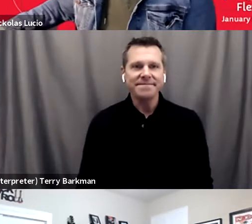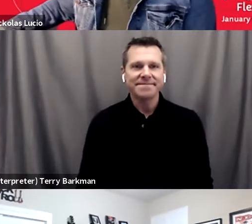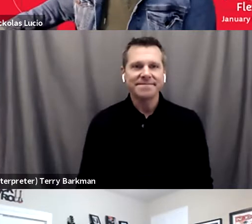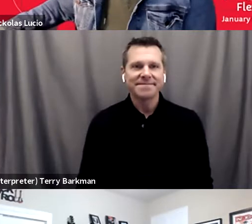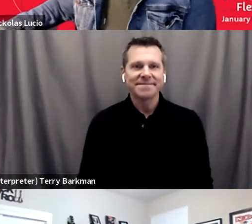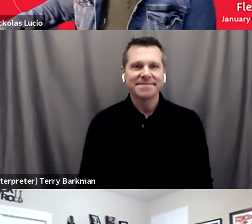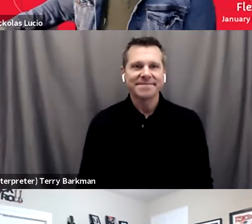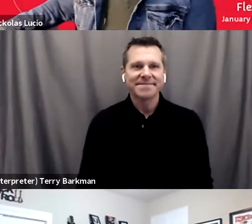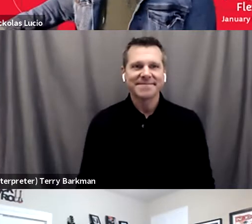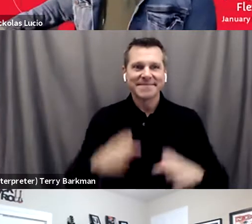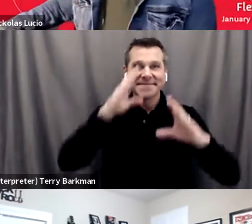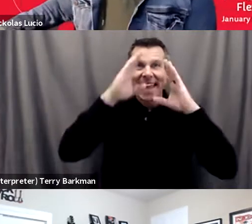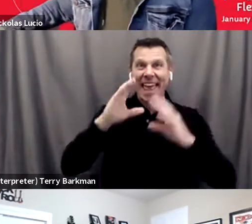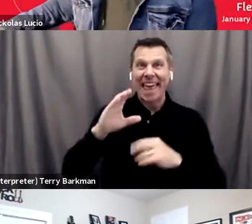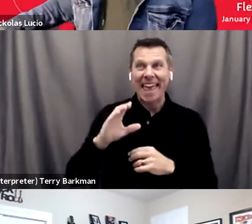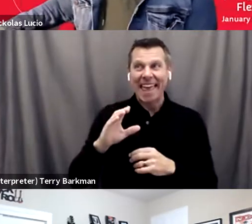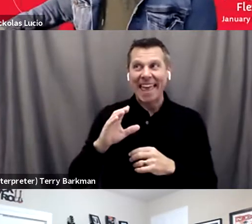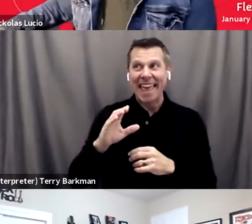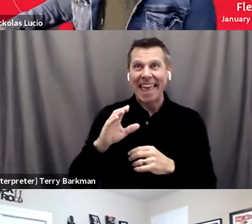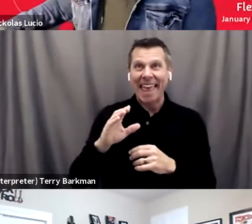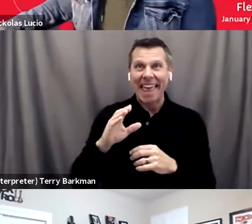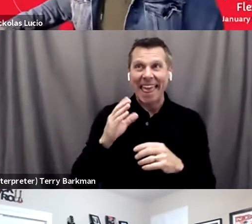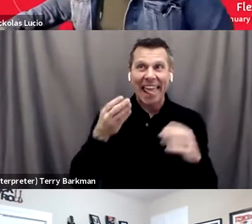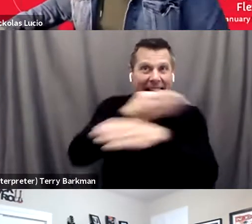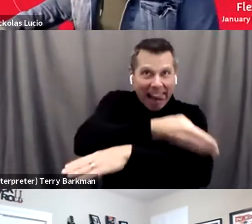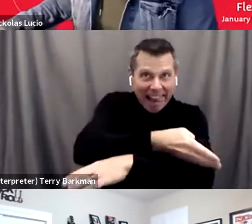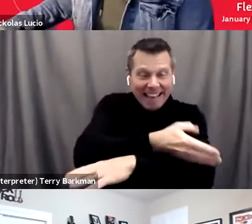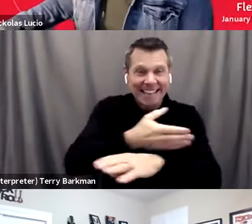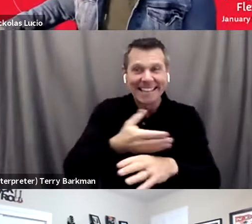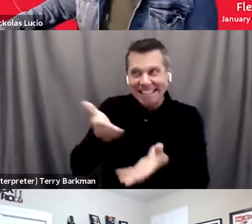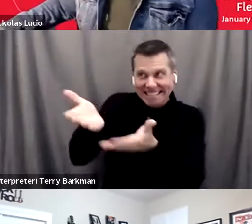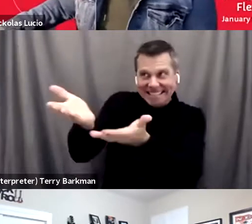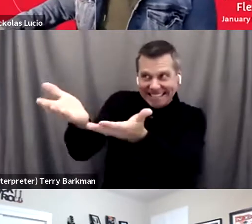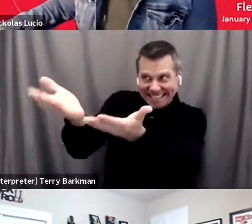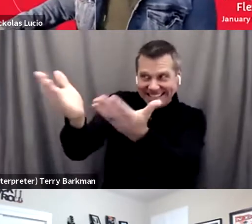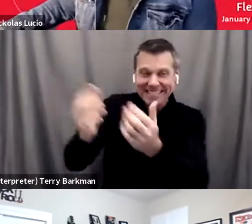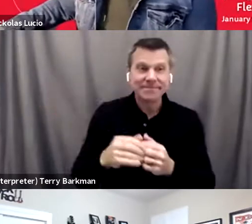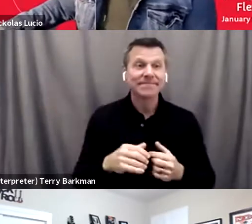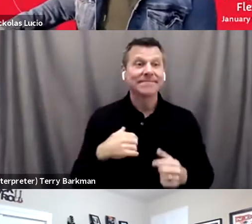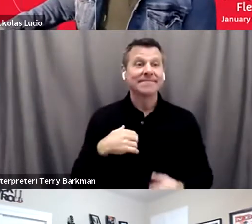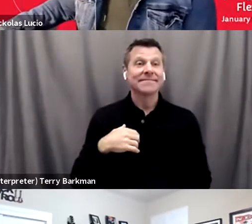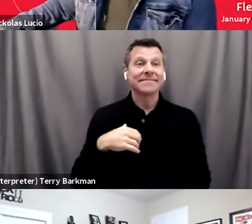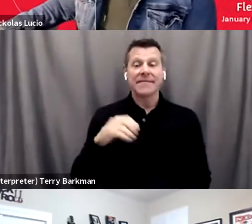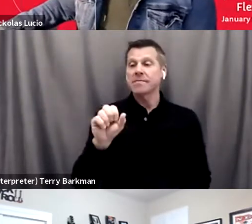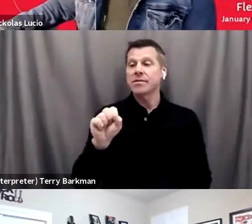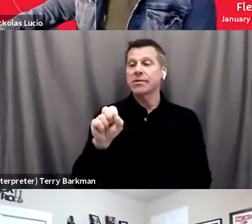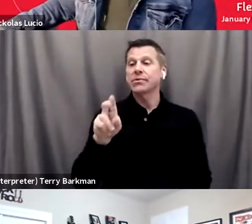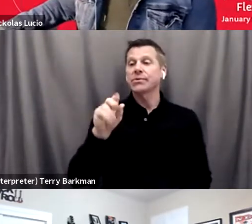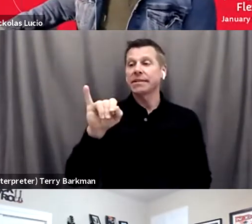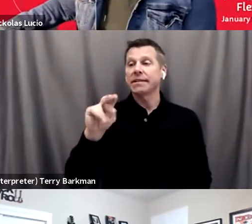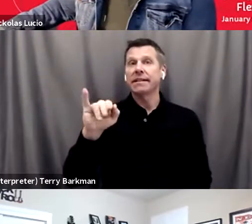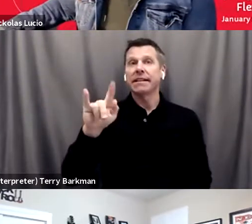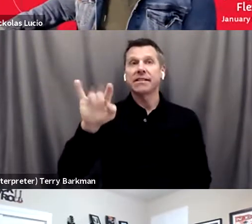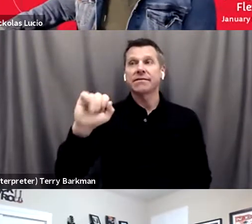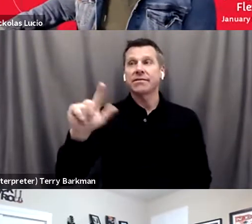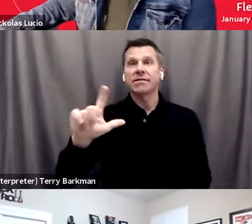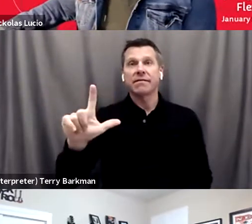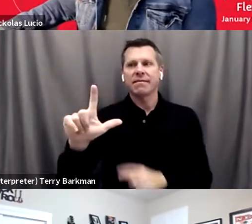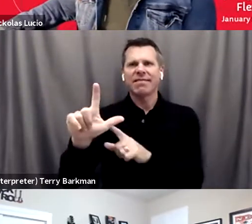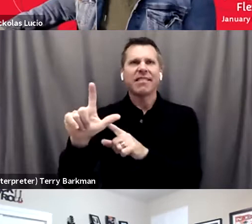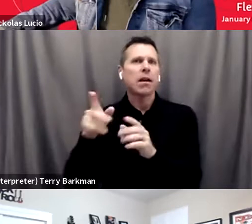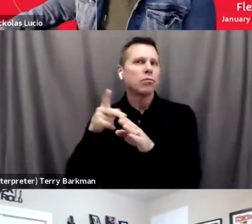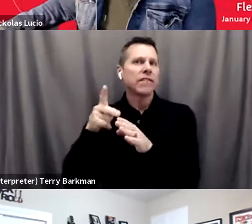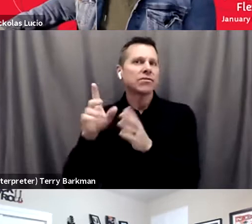Susi Nitzel: Hi, everybody, I'm sorry, Susie. I'm Susi Nitzel and I'm the professional development coordinator. I'm also the